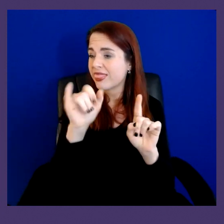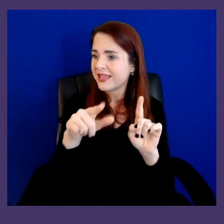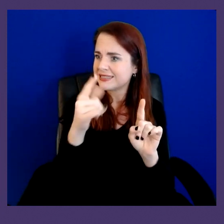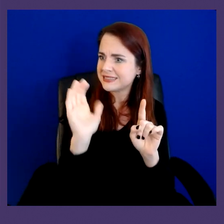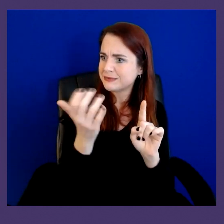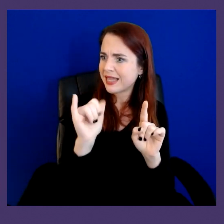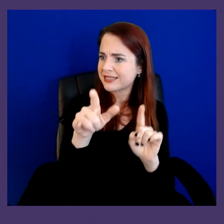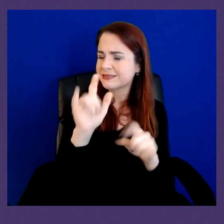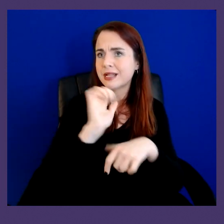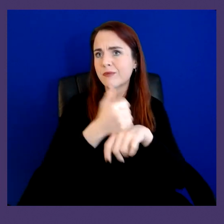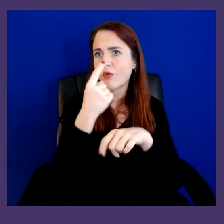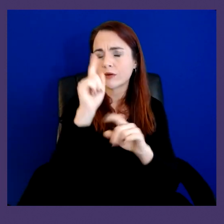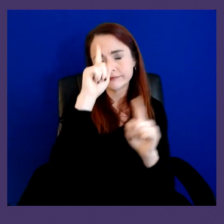Question to ask the AI, edit.